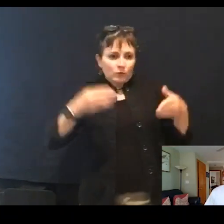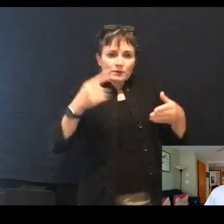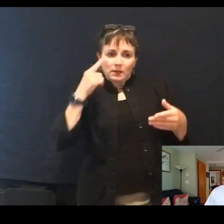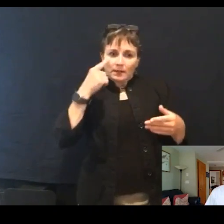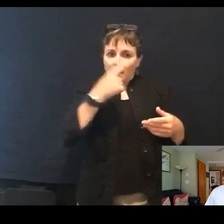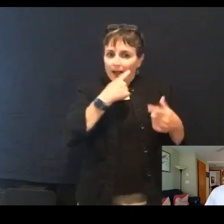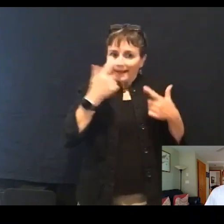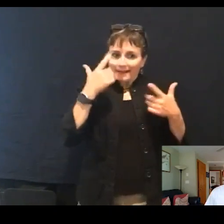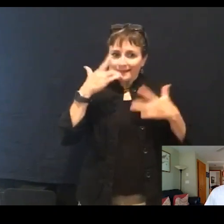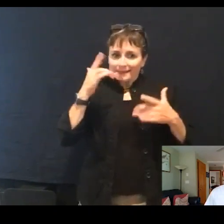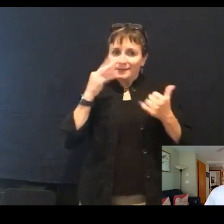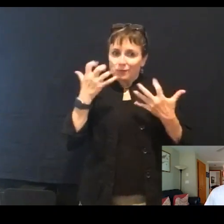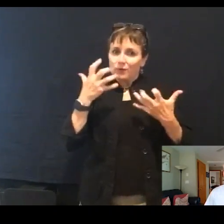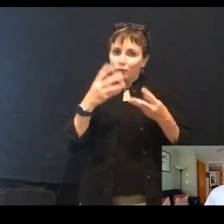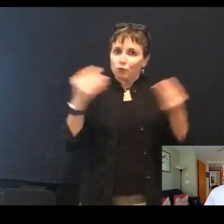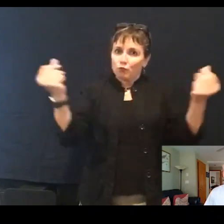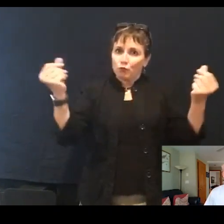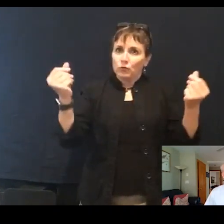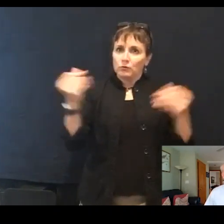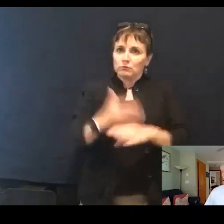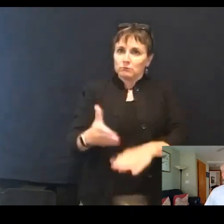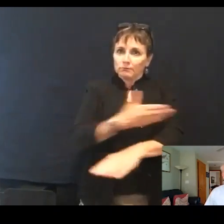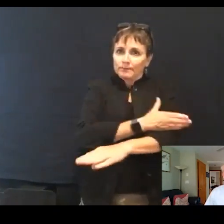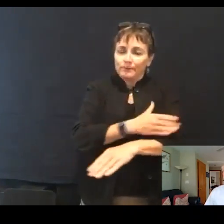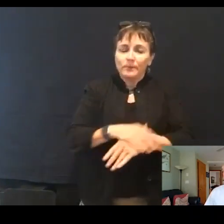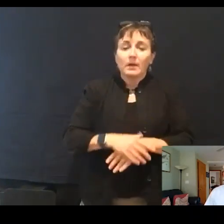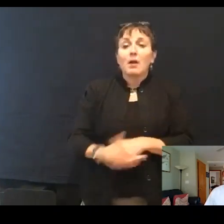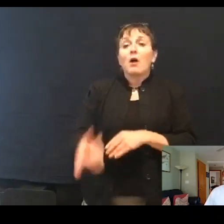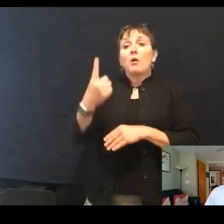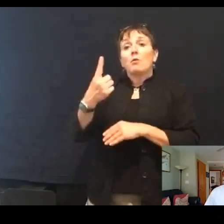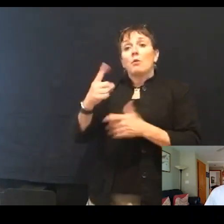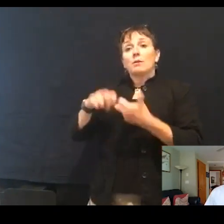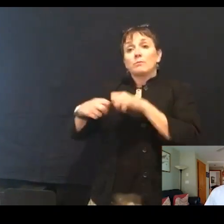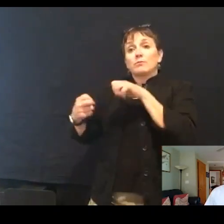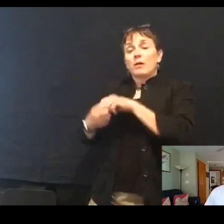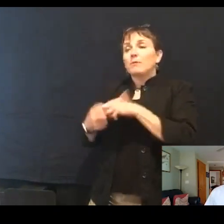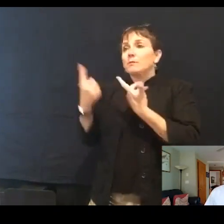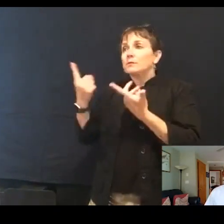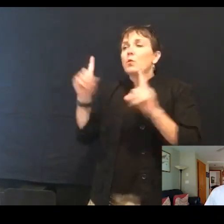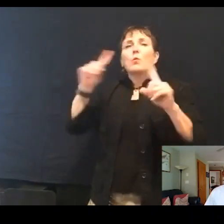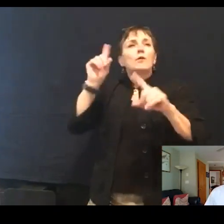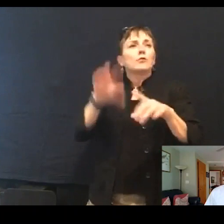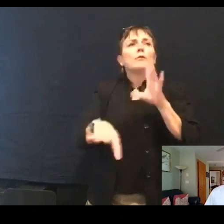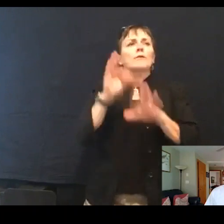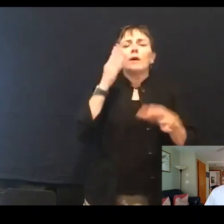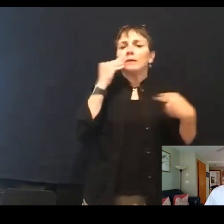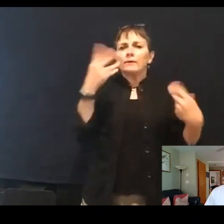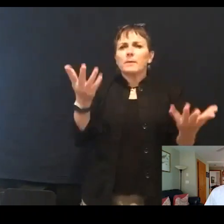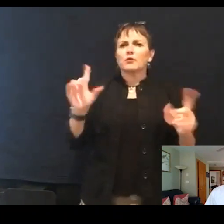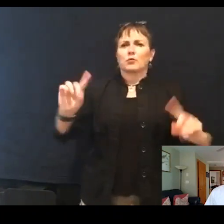for our diseases. One of the barriers, though, is being able to find the data they need.